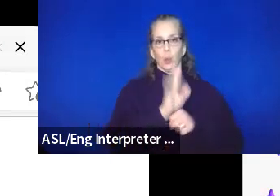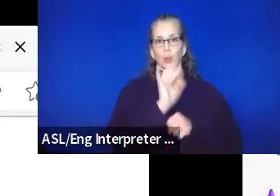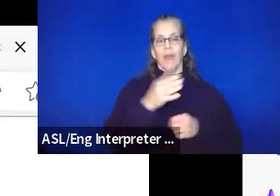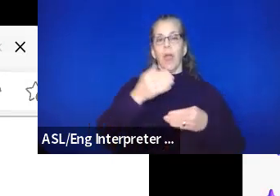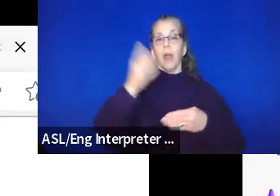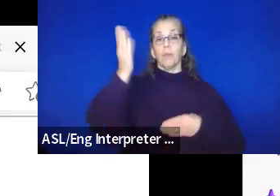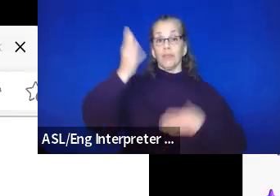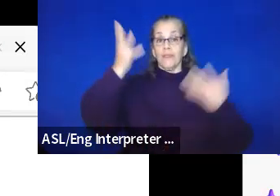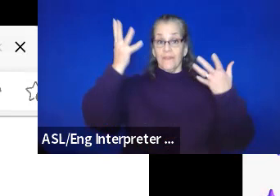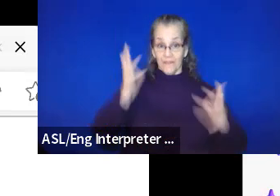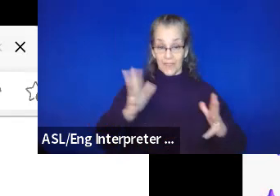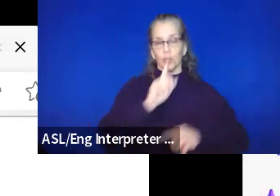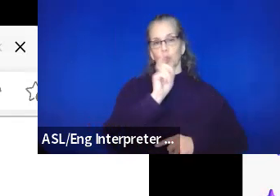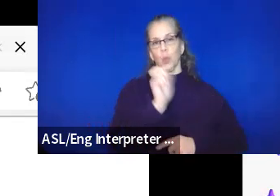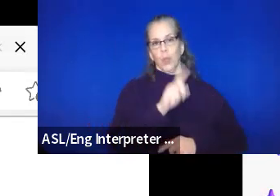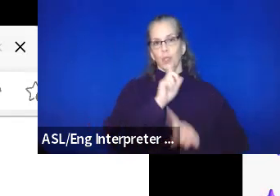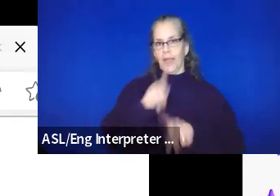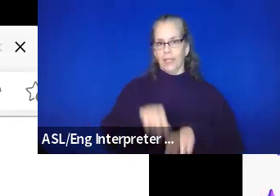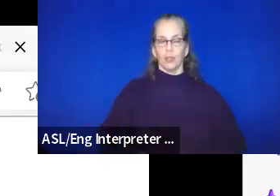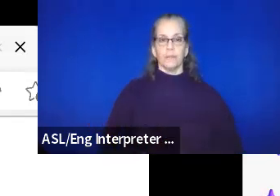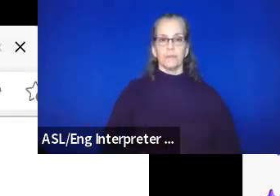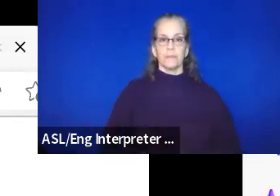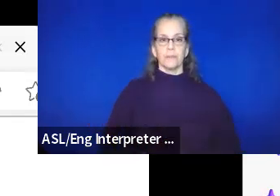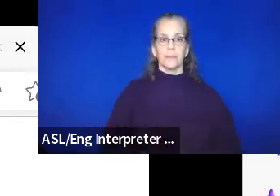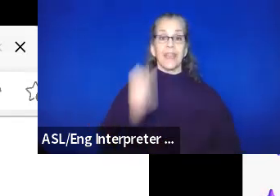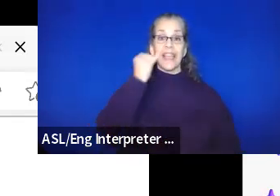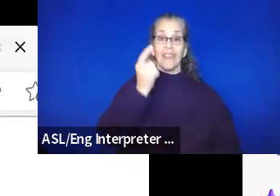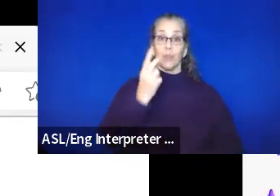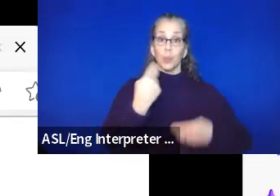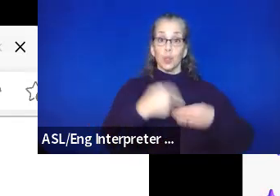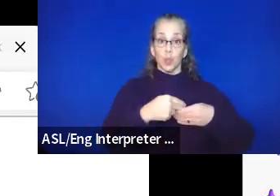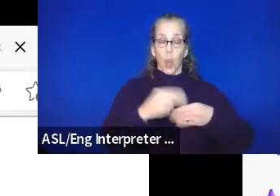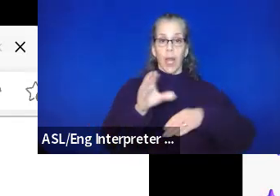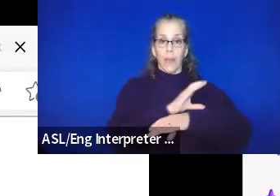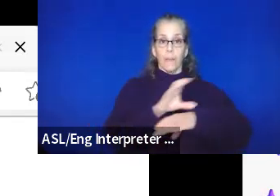If you've joined by computer, the presentation should be in side by side mode.